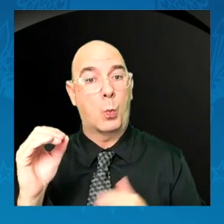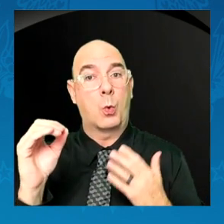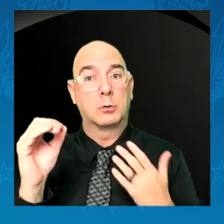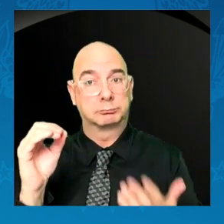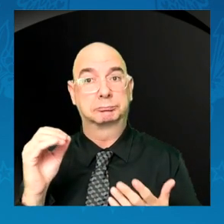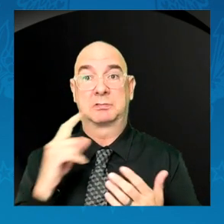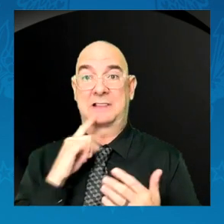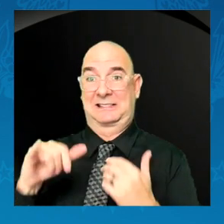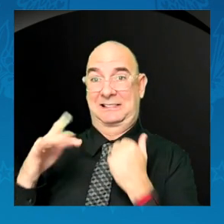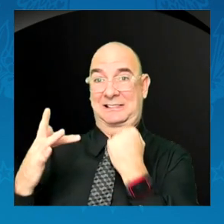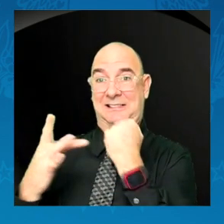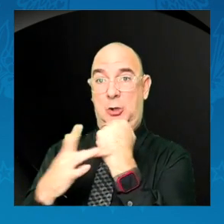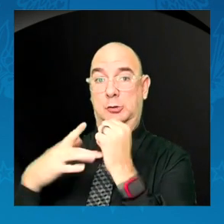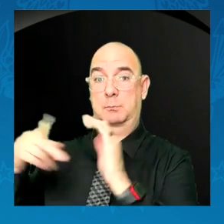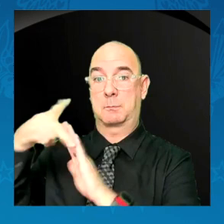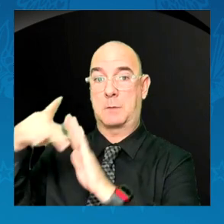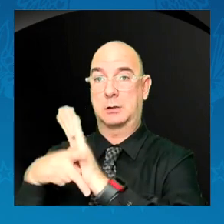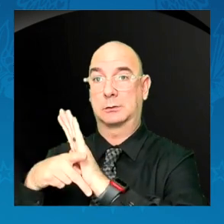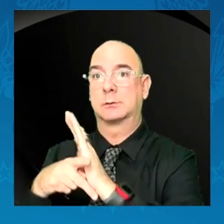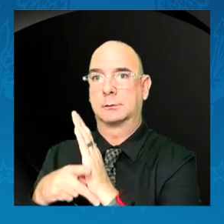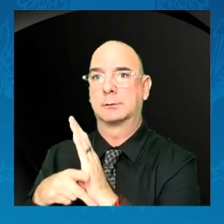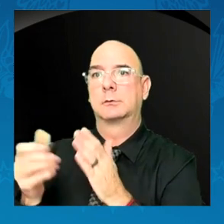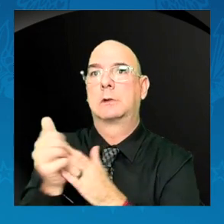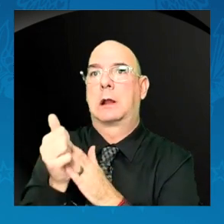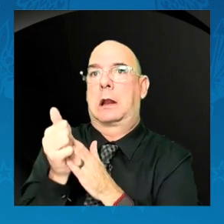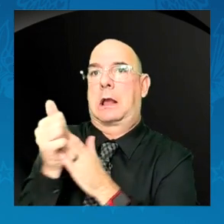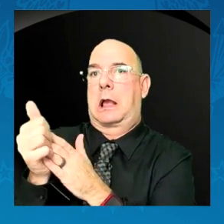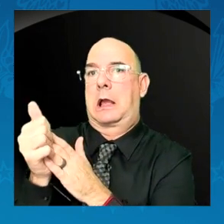to lead an effort to address two things in particular